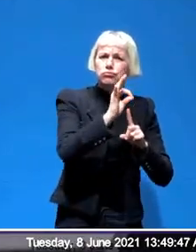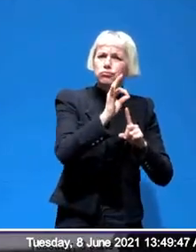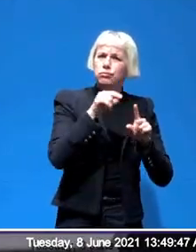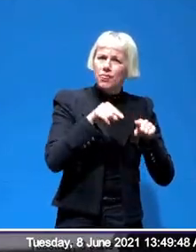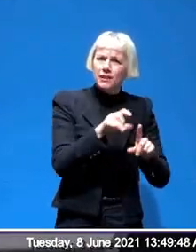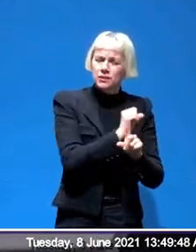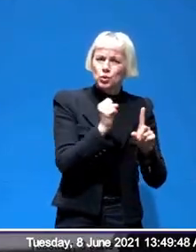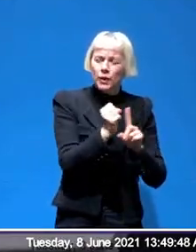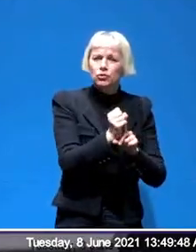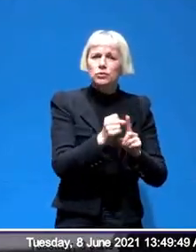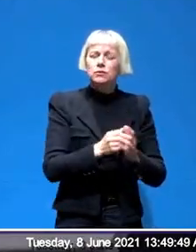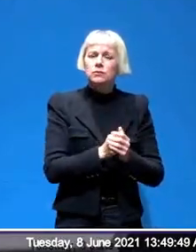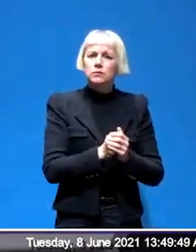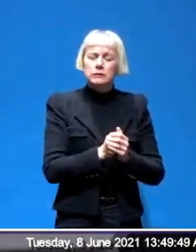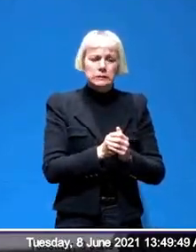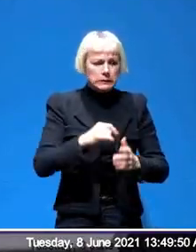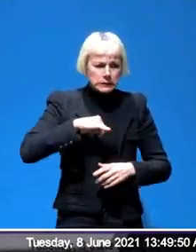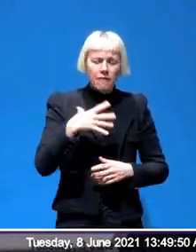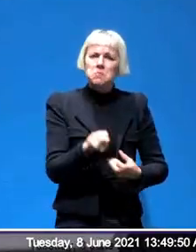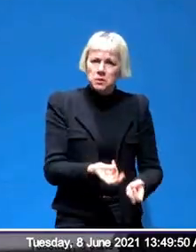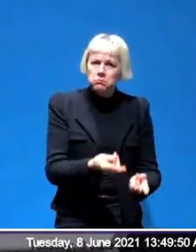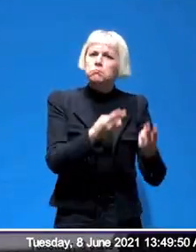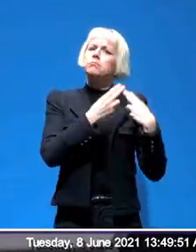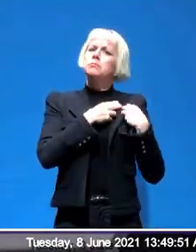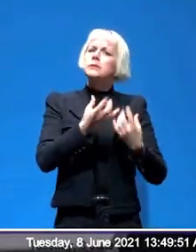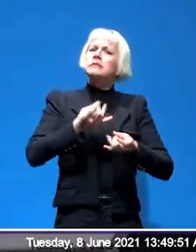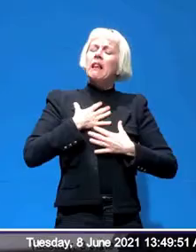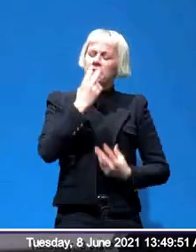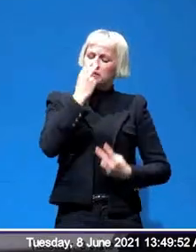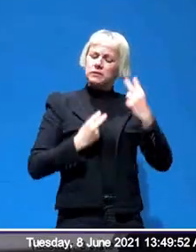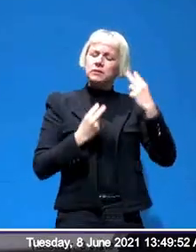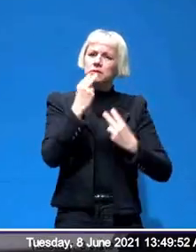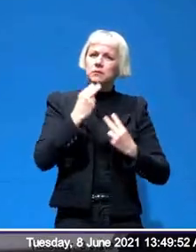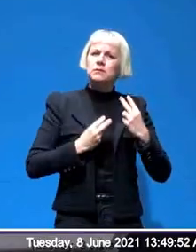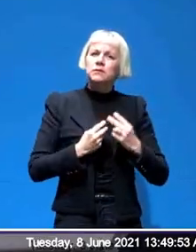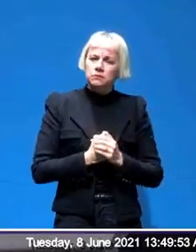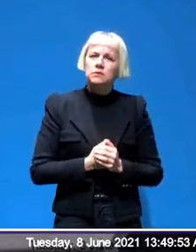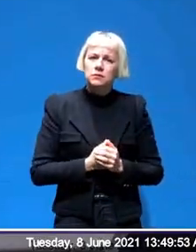had to take responsibility for their actions, and ensure clients and families